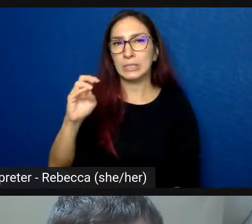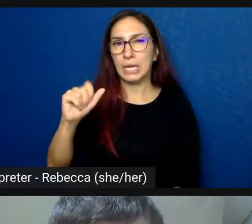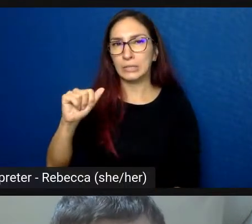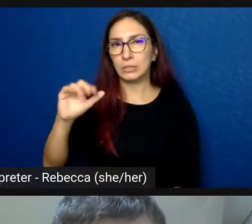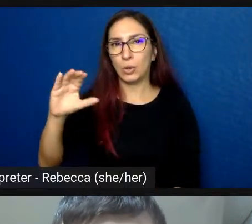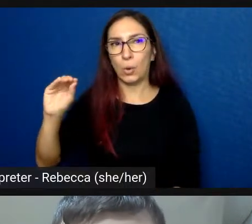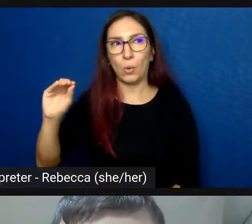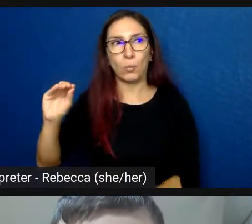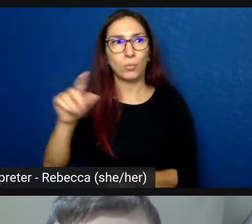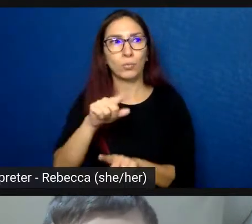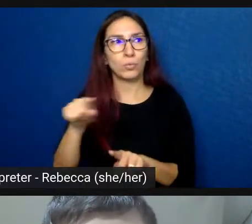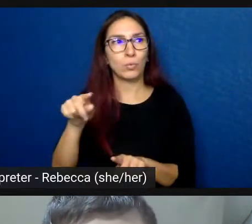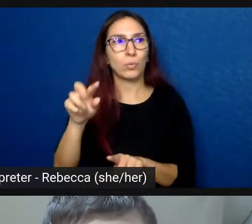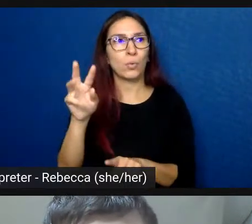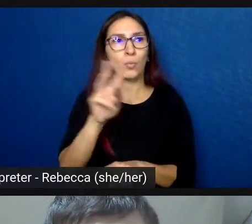we decided we would use the website.